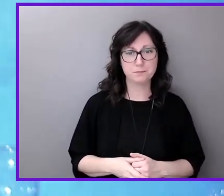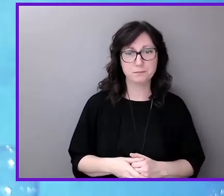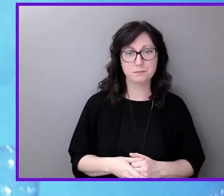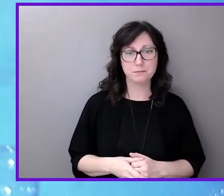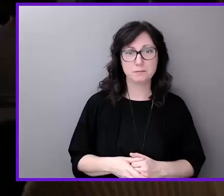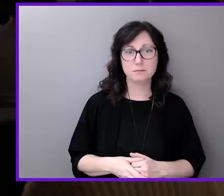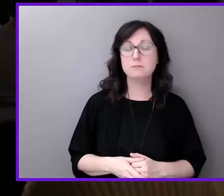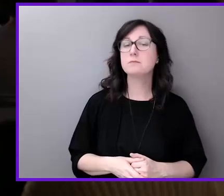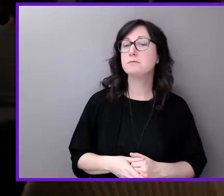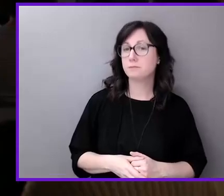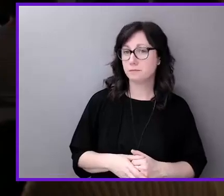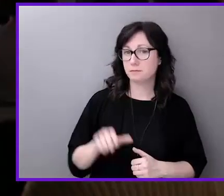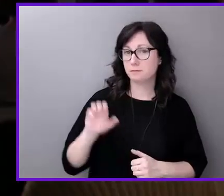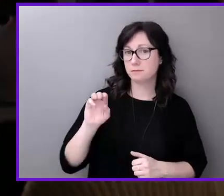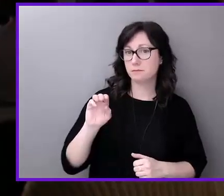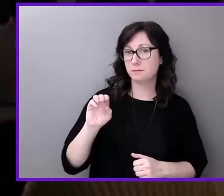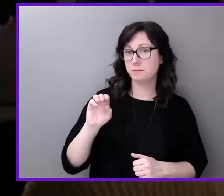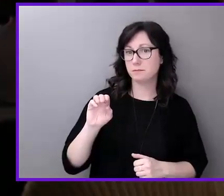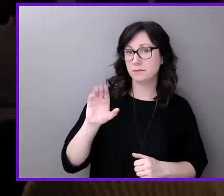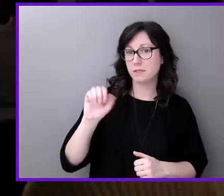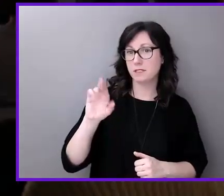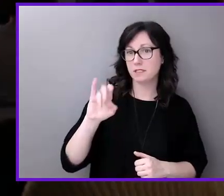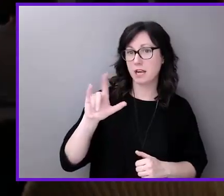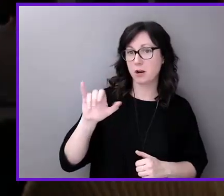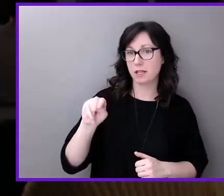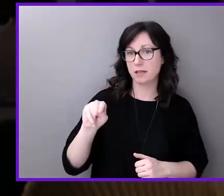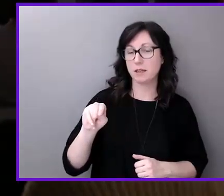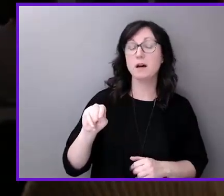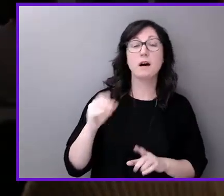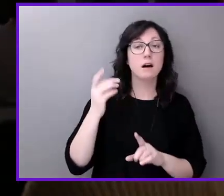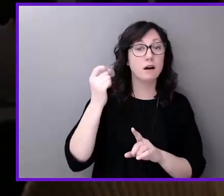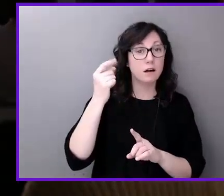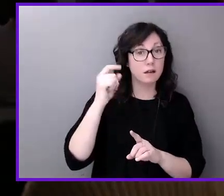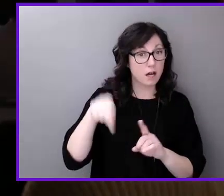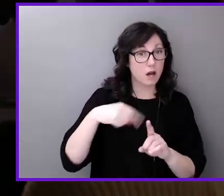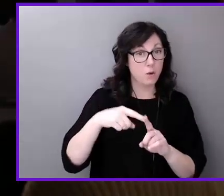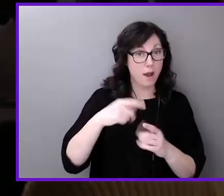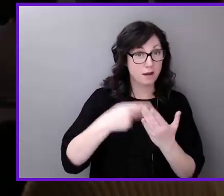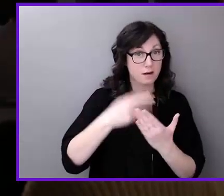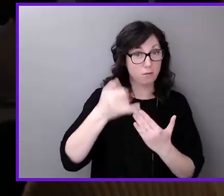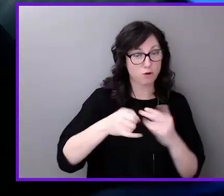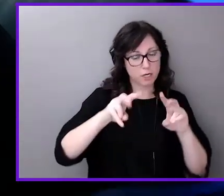very quickly that merit is not the only criterion when we’re evaluating projects for funding.